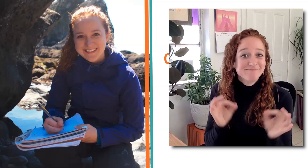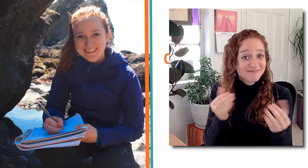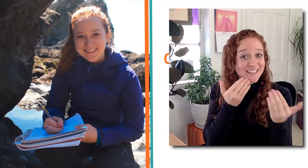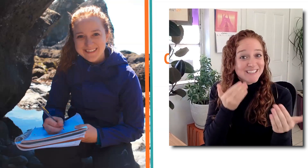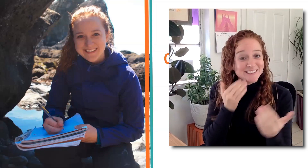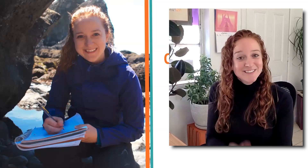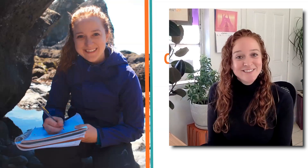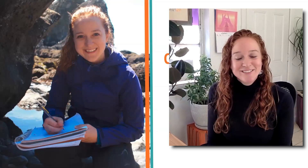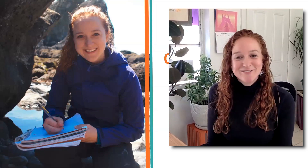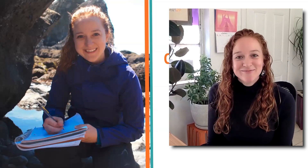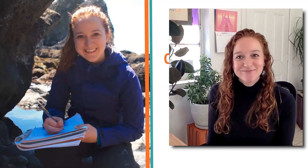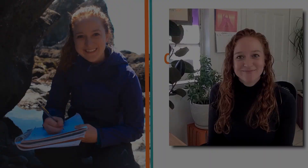Thank you so much.